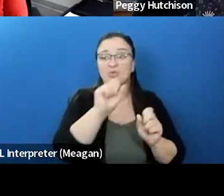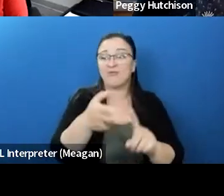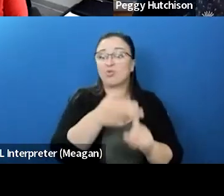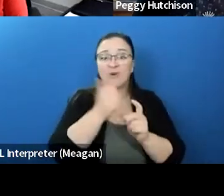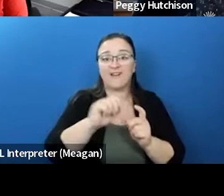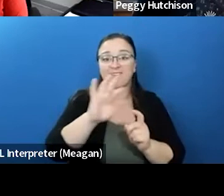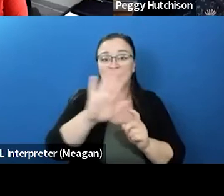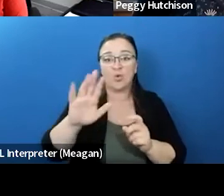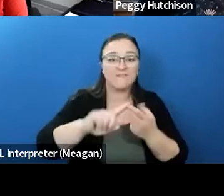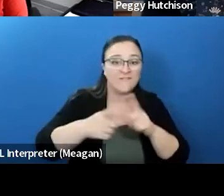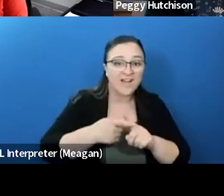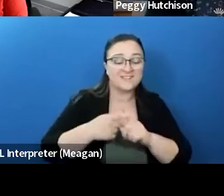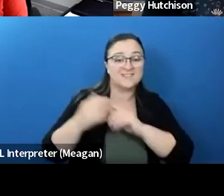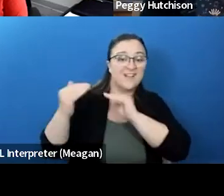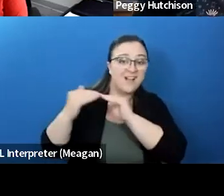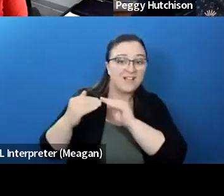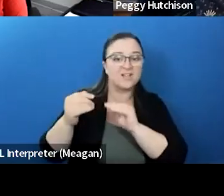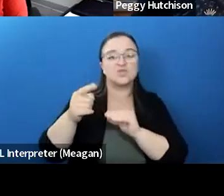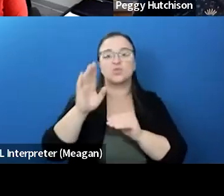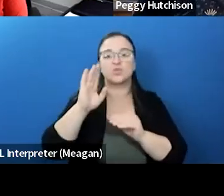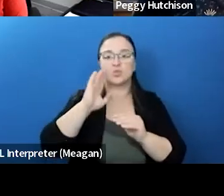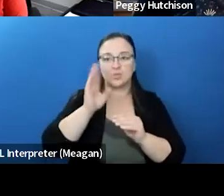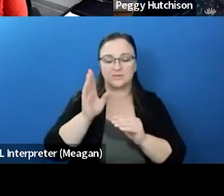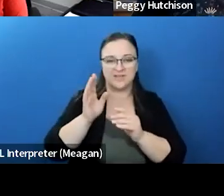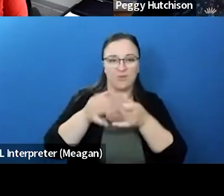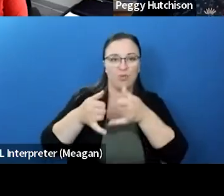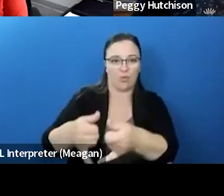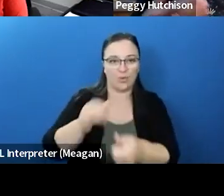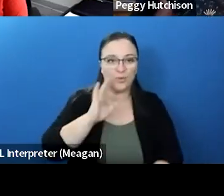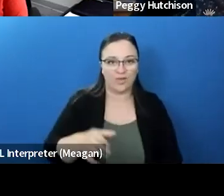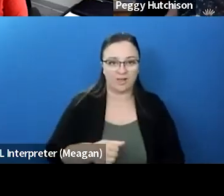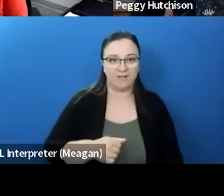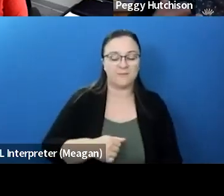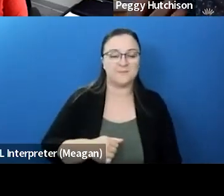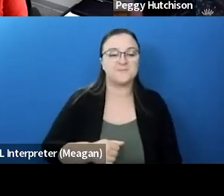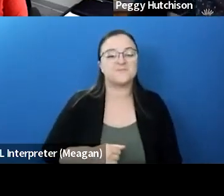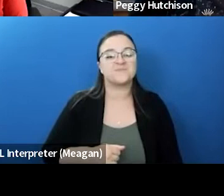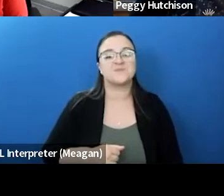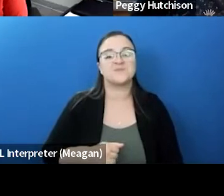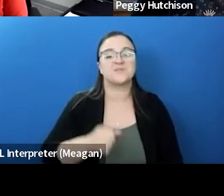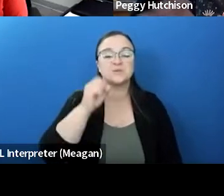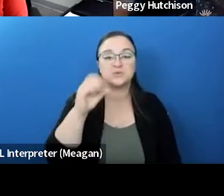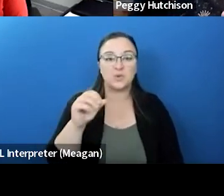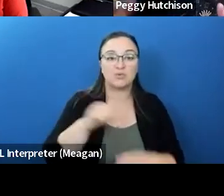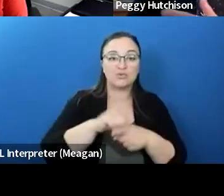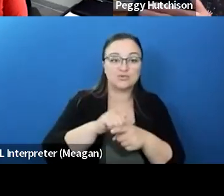or colleagues, you'll get an incentive. And then we had to do the training had to be remote or it had